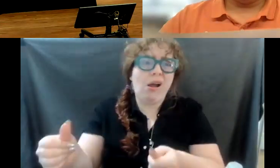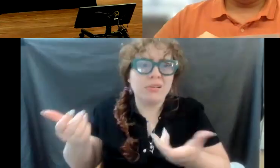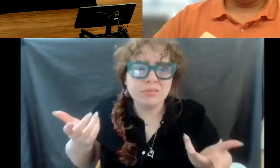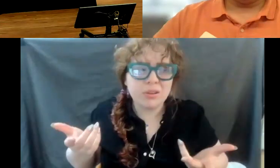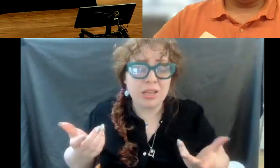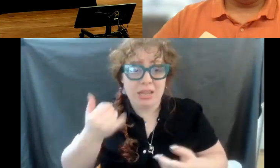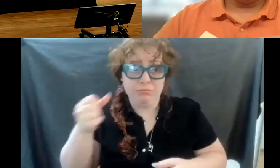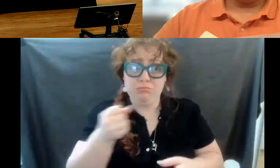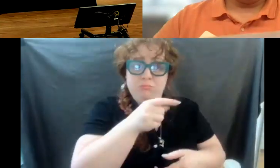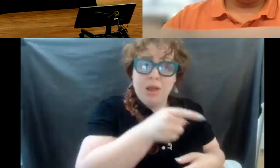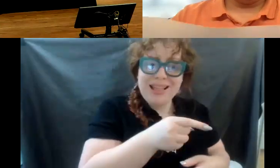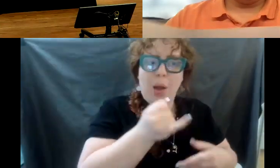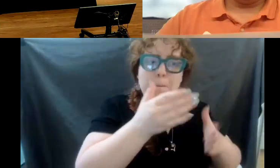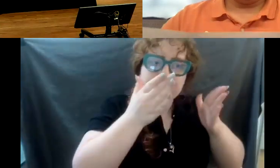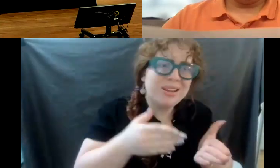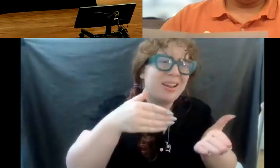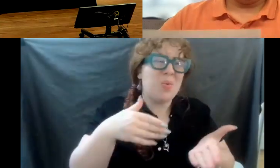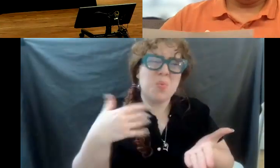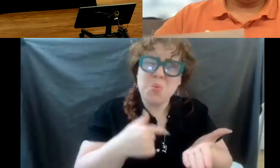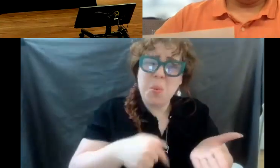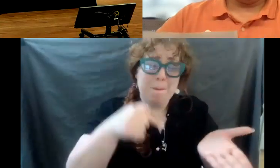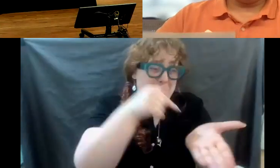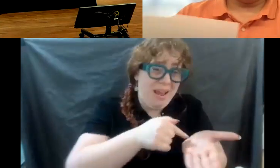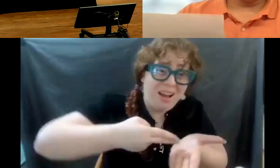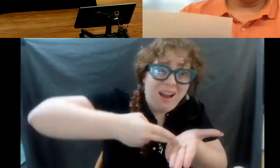And the jail puts a tremendous cost on society